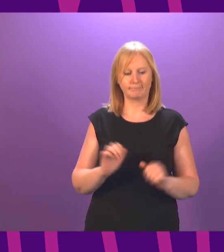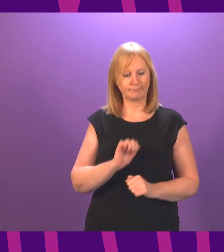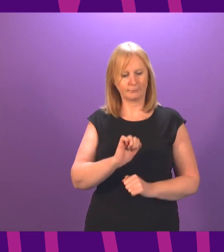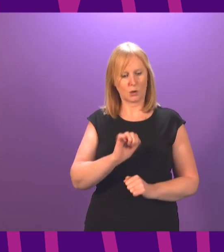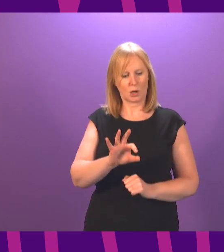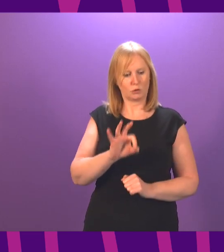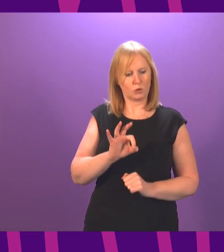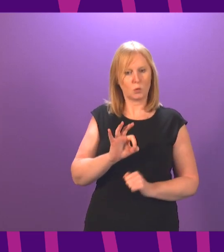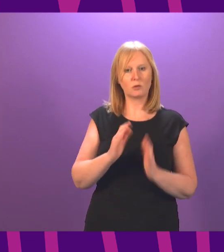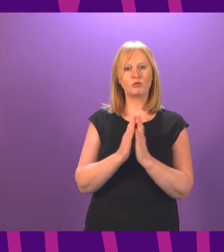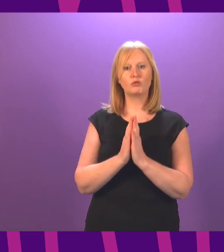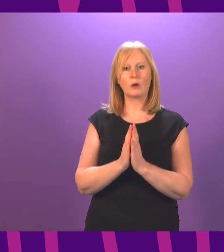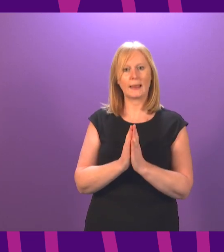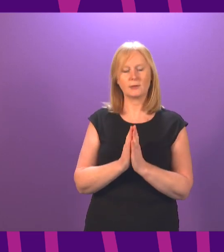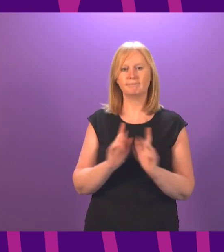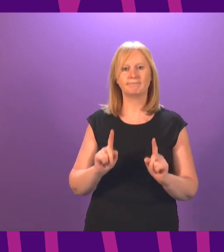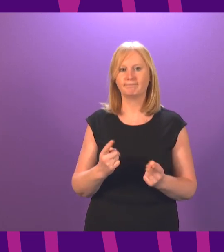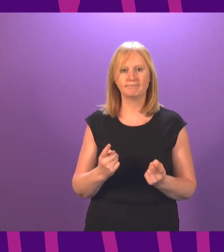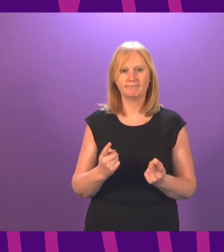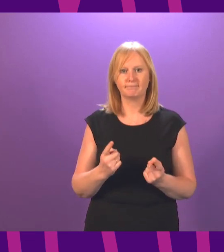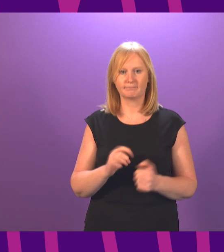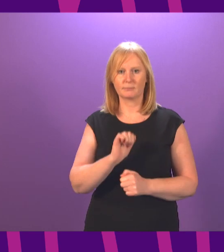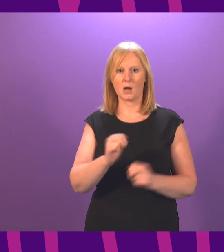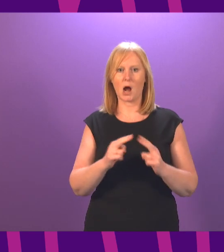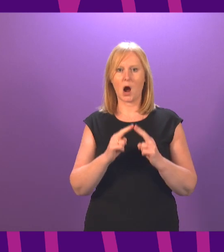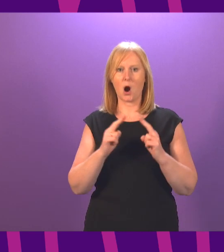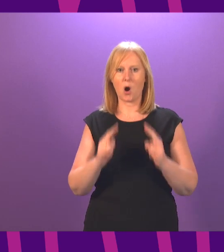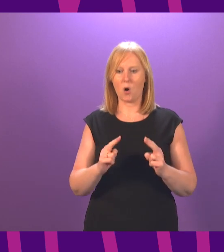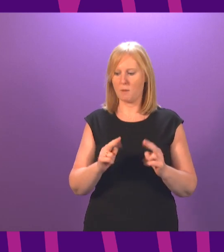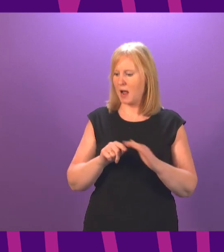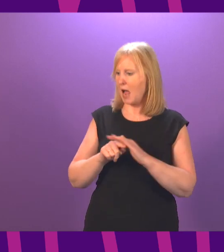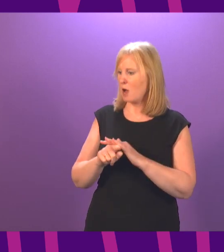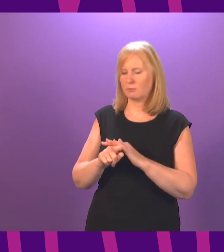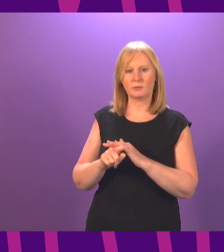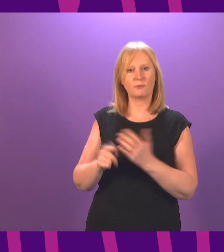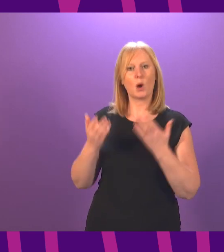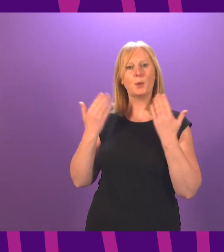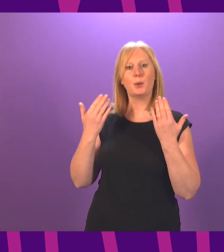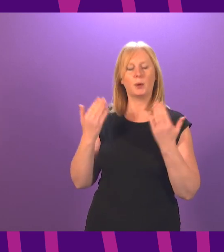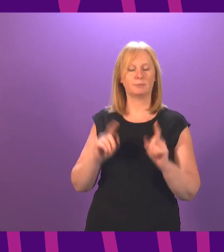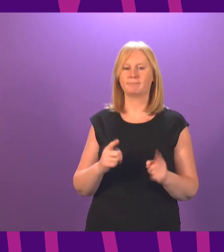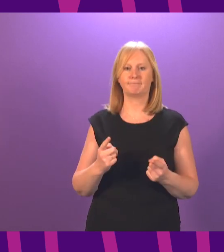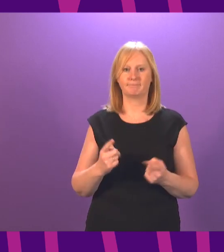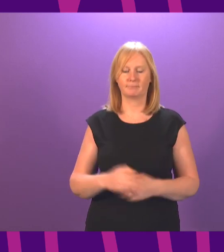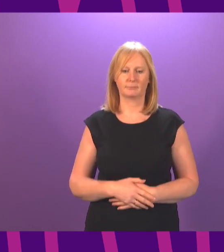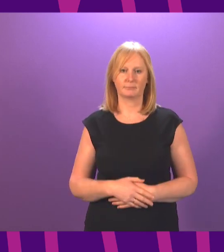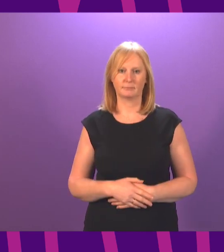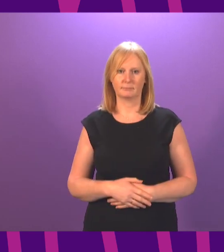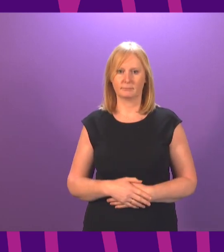her chosen religion and to leave her home for even a bit of fresh air.”